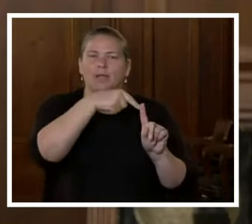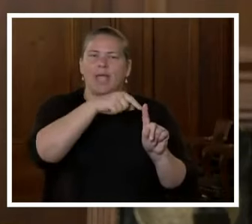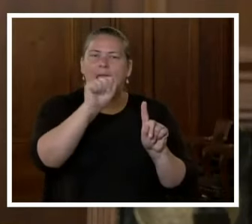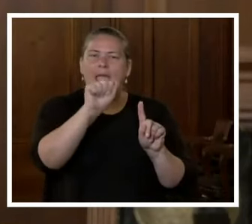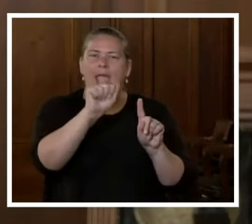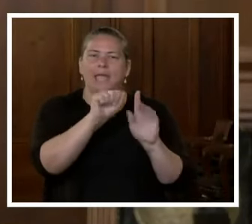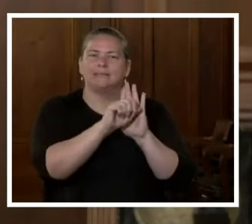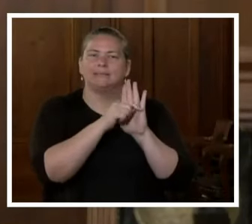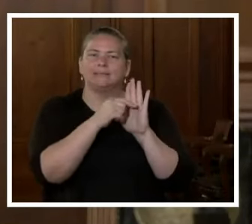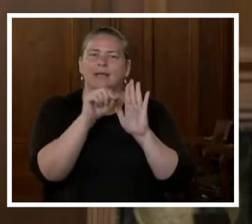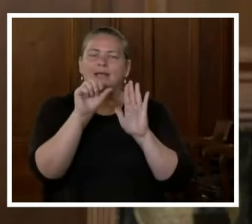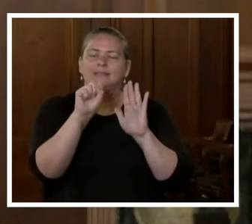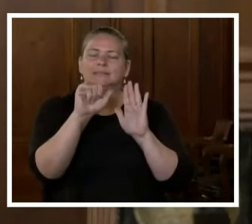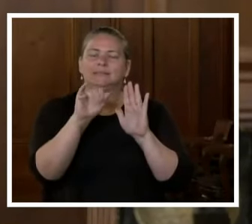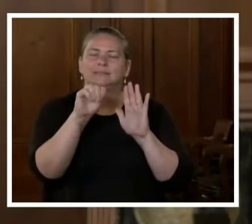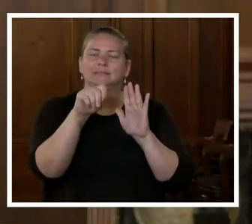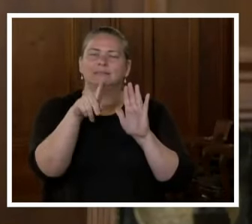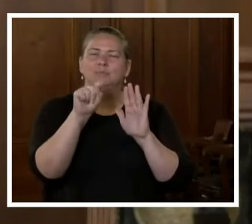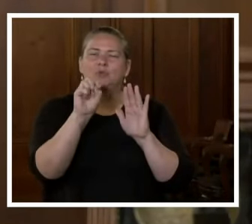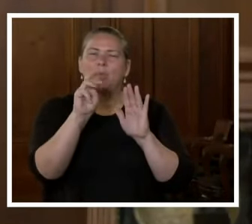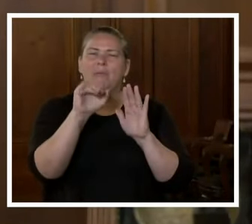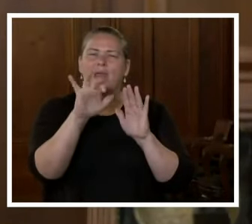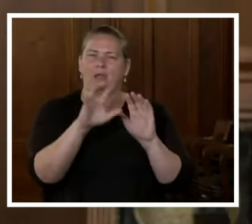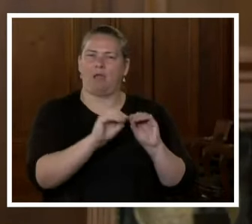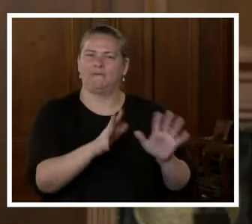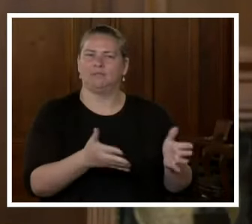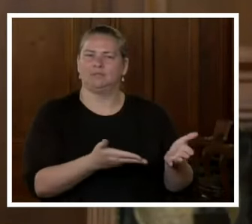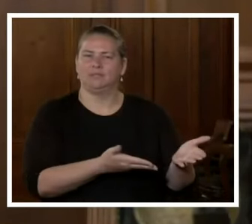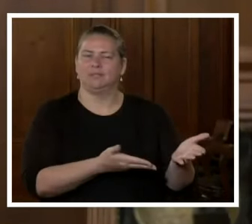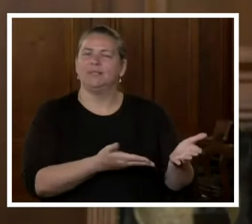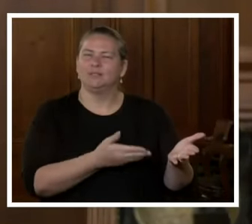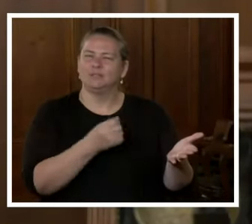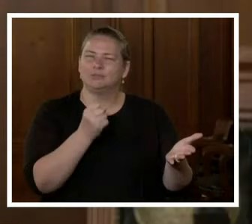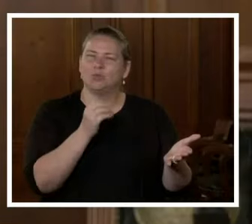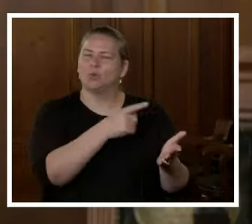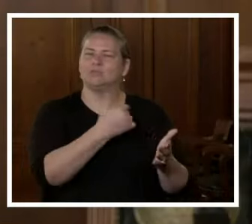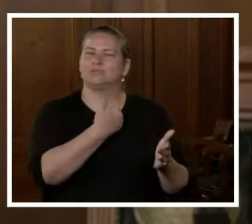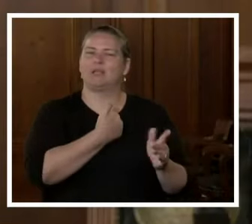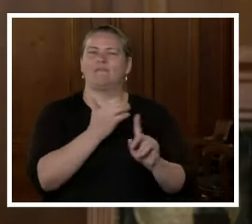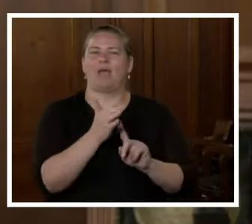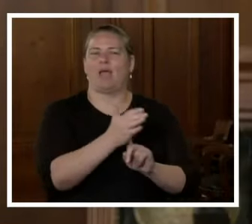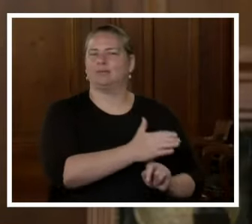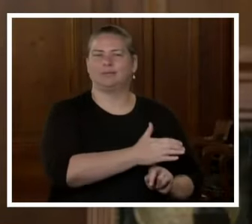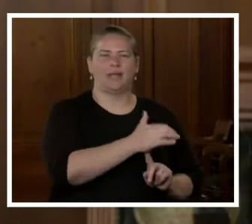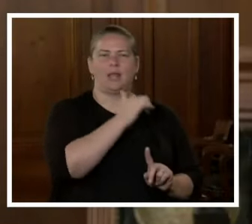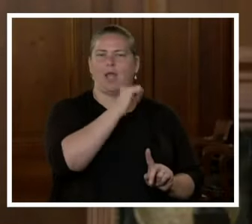MORE SURGICALLY WITH AN ABILITY